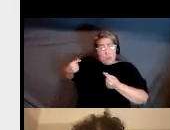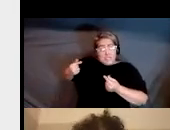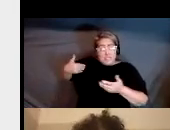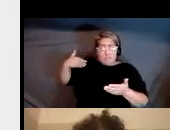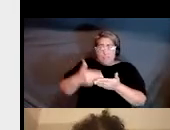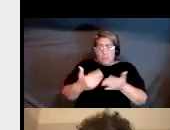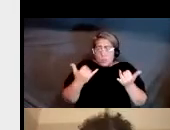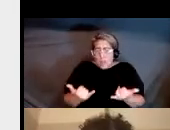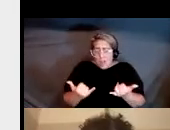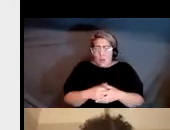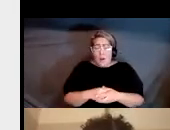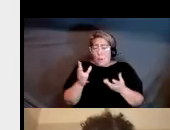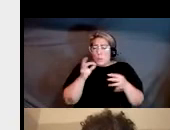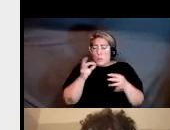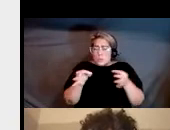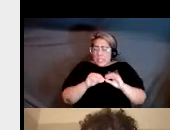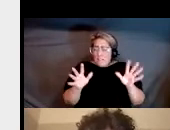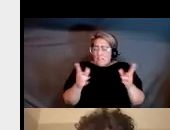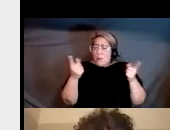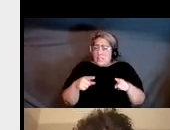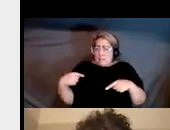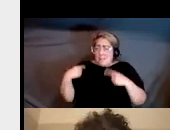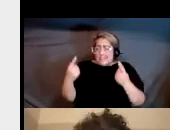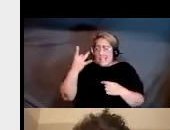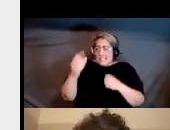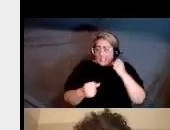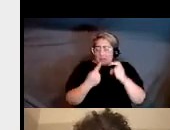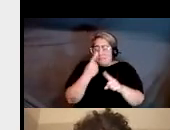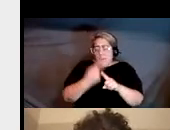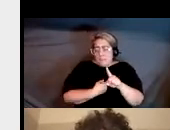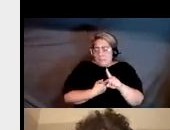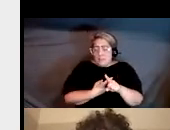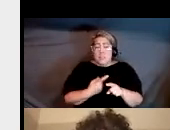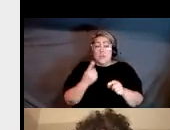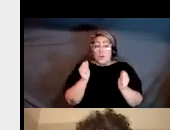with the reopening committee will help inform where we are going